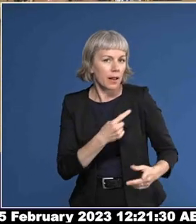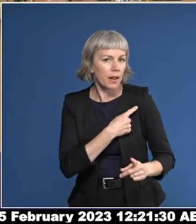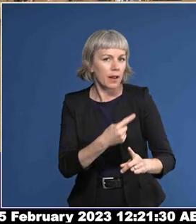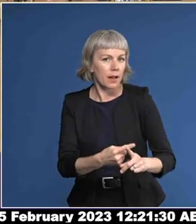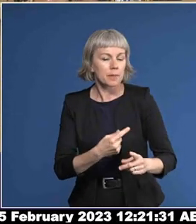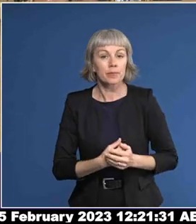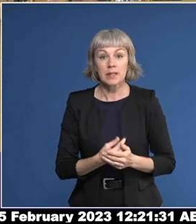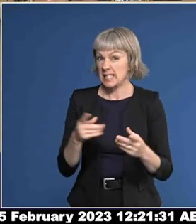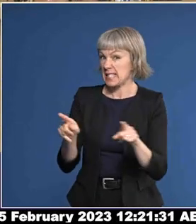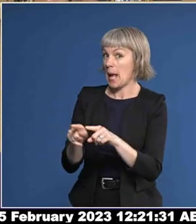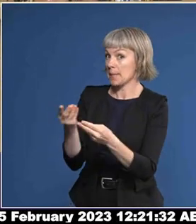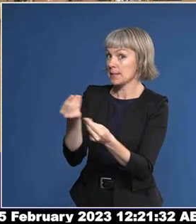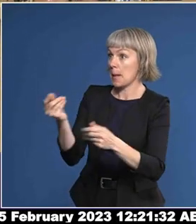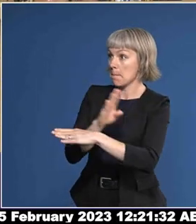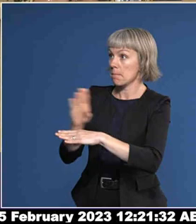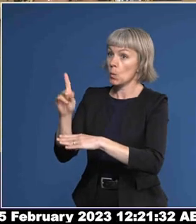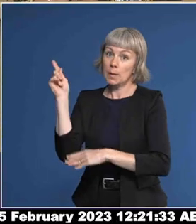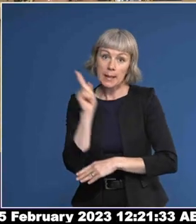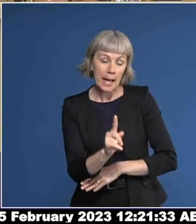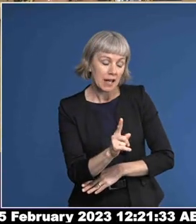admitted to the failings that had occurred by the board.